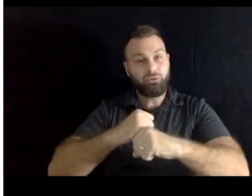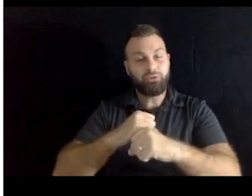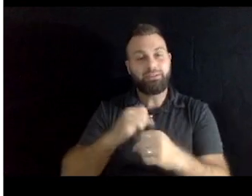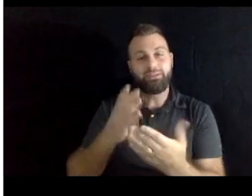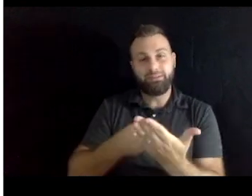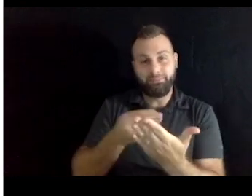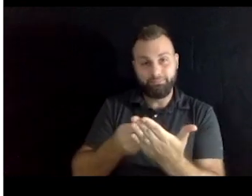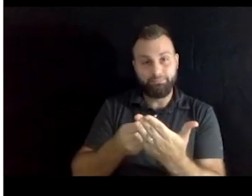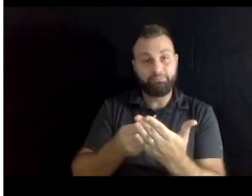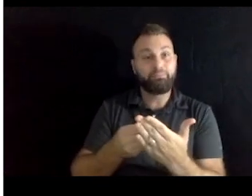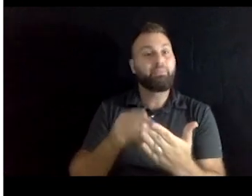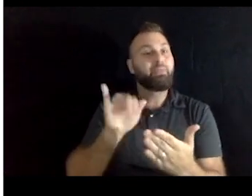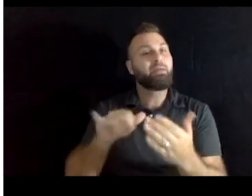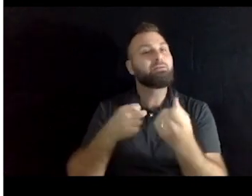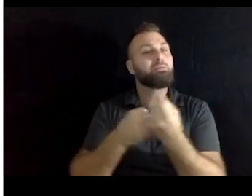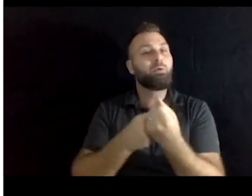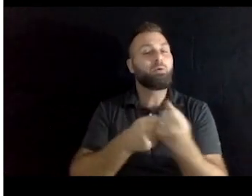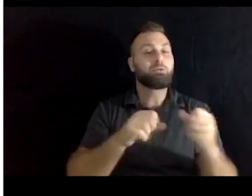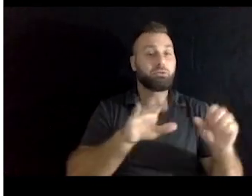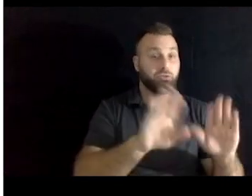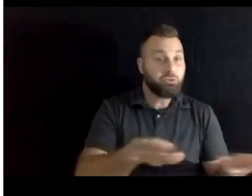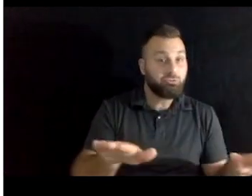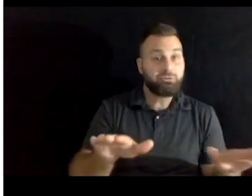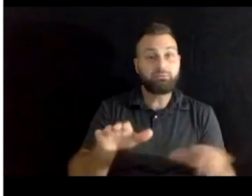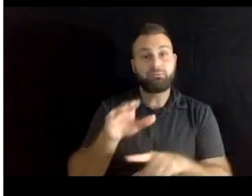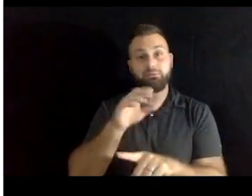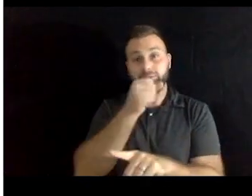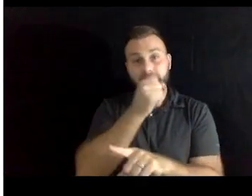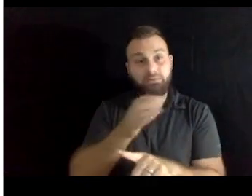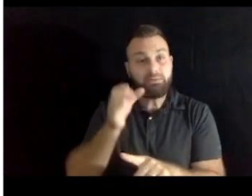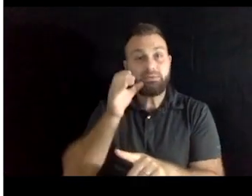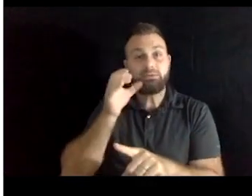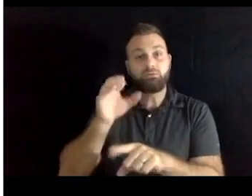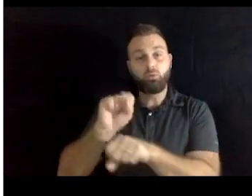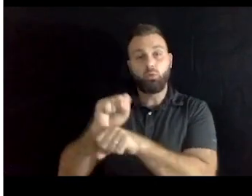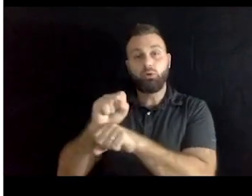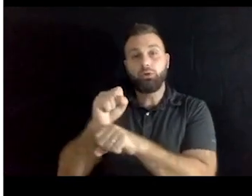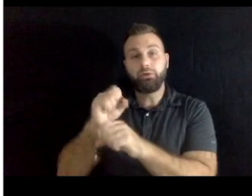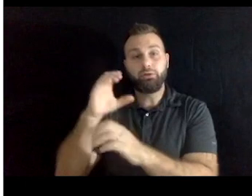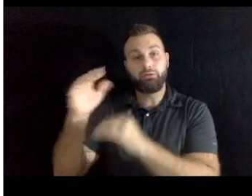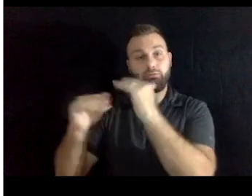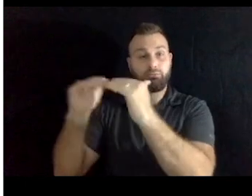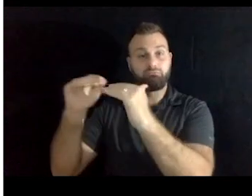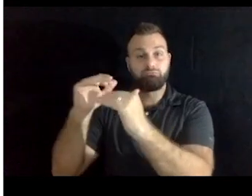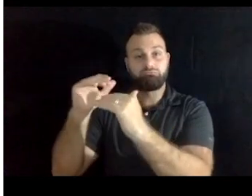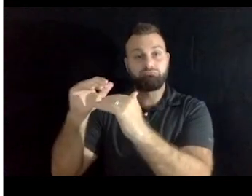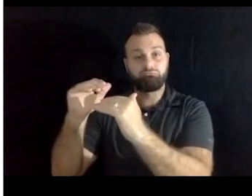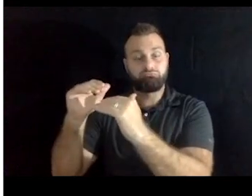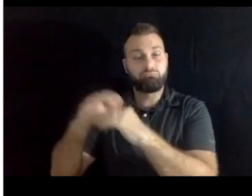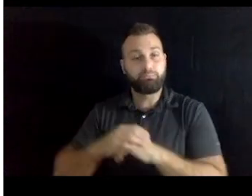Working age adults and senior citizens. It provides catch cash payments to children,